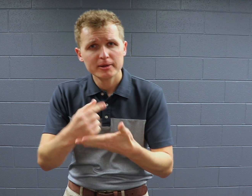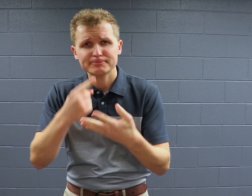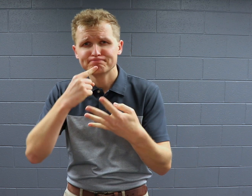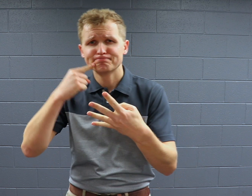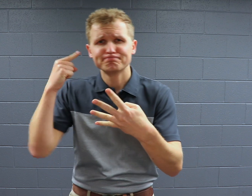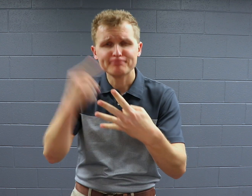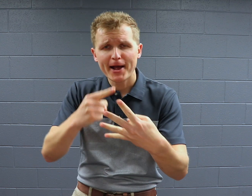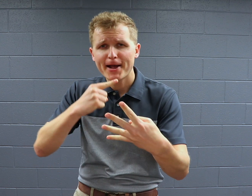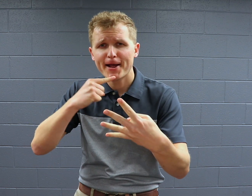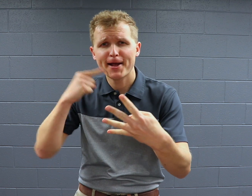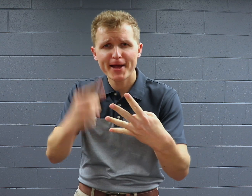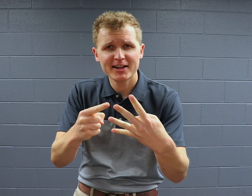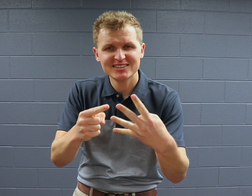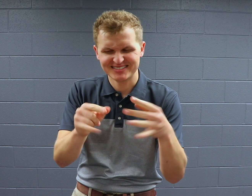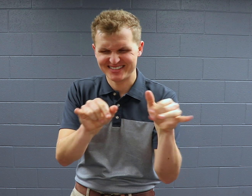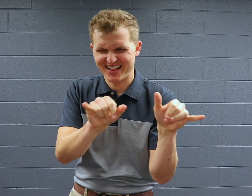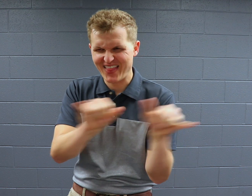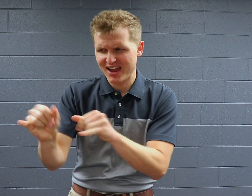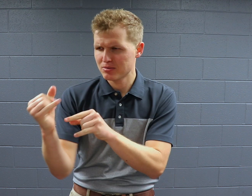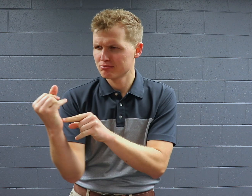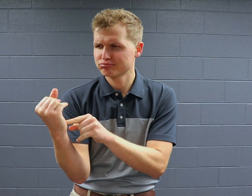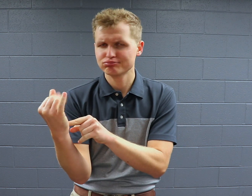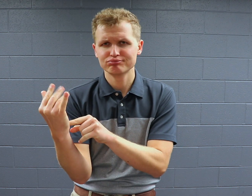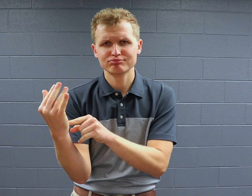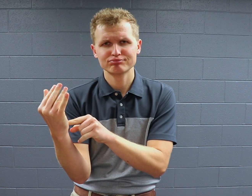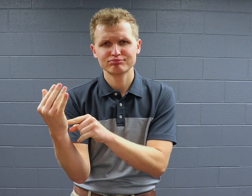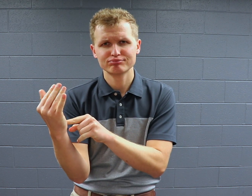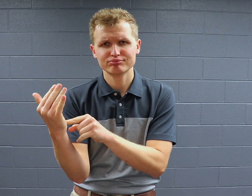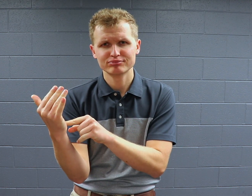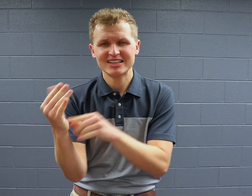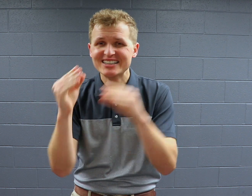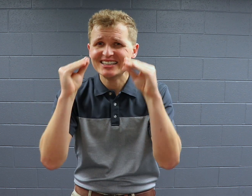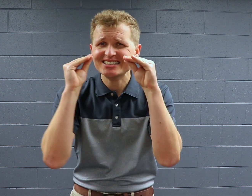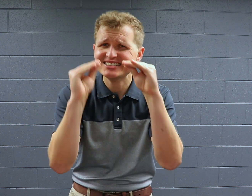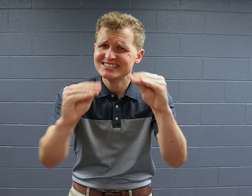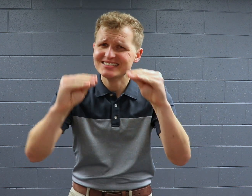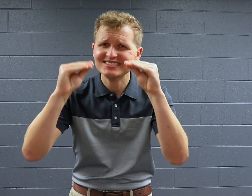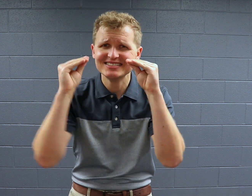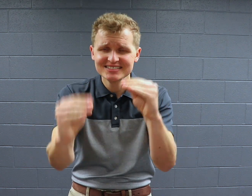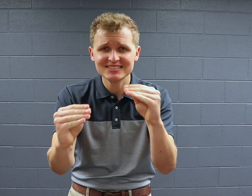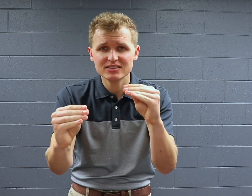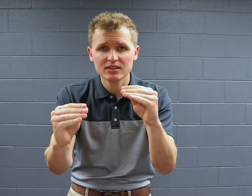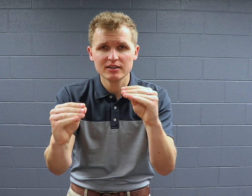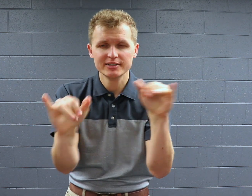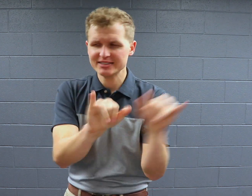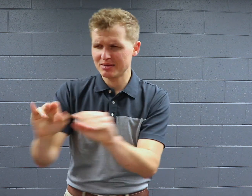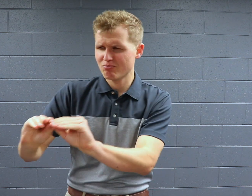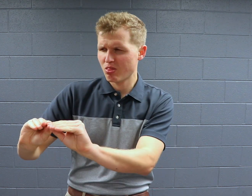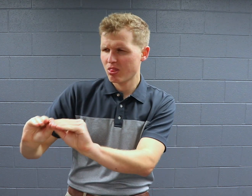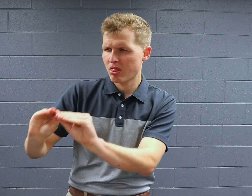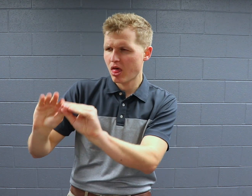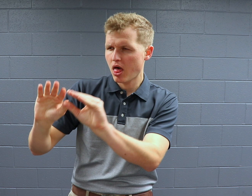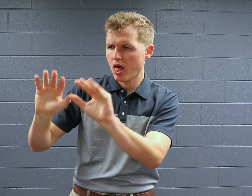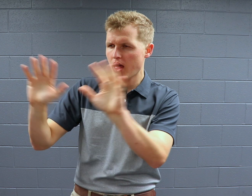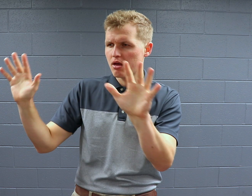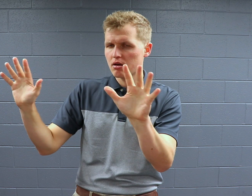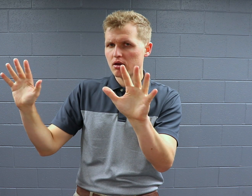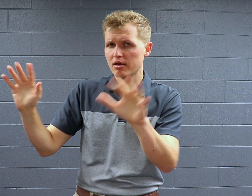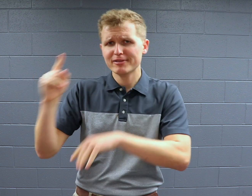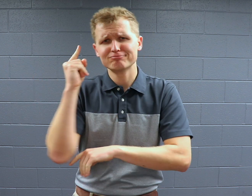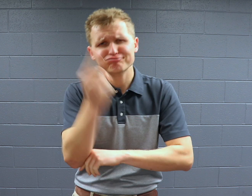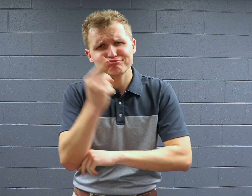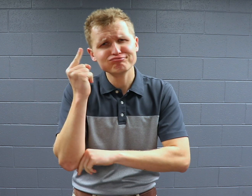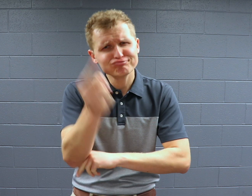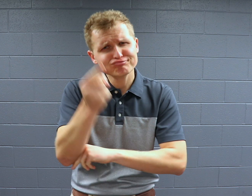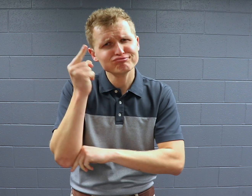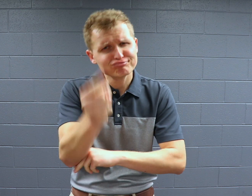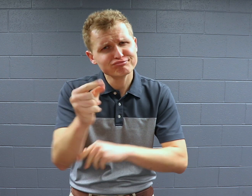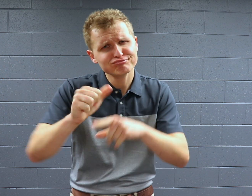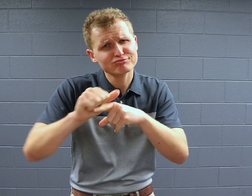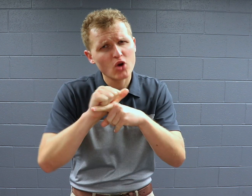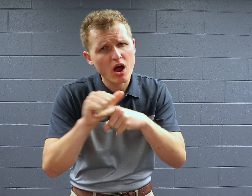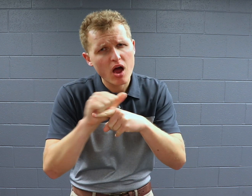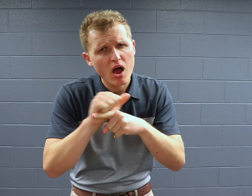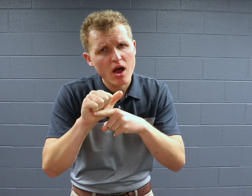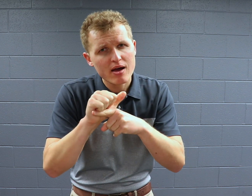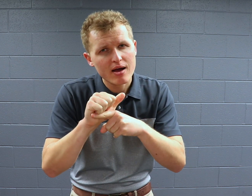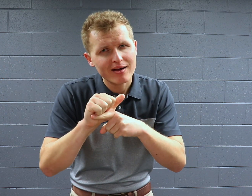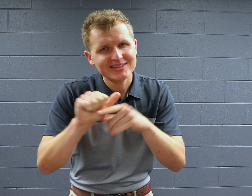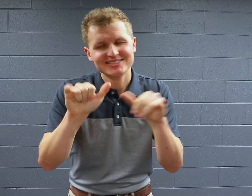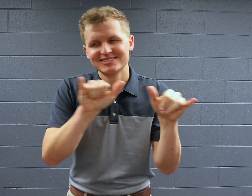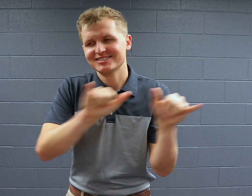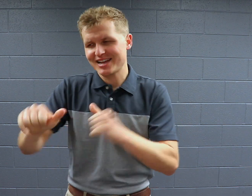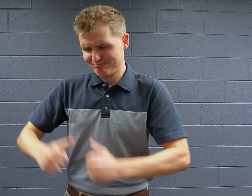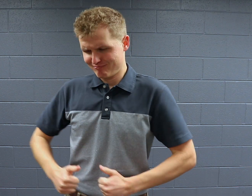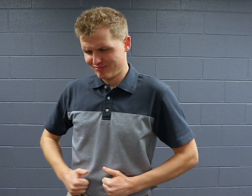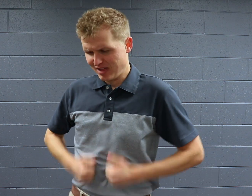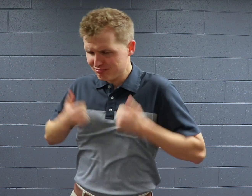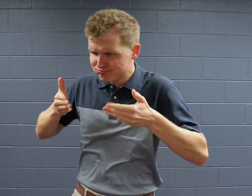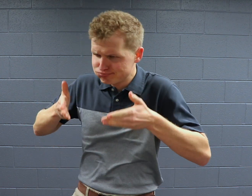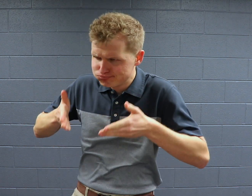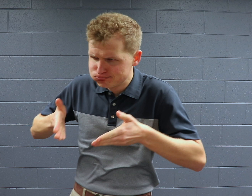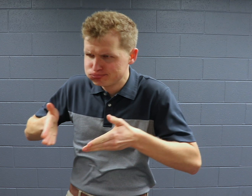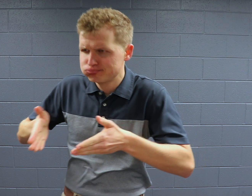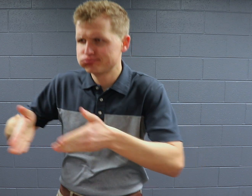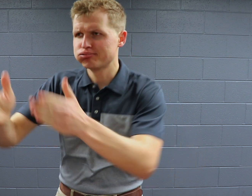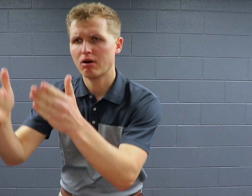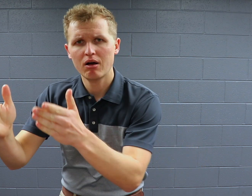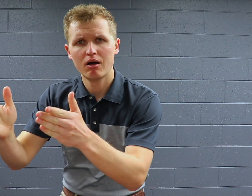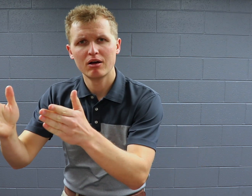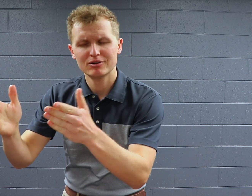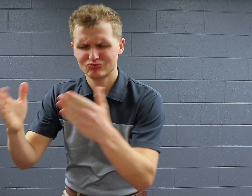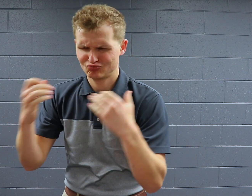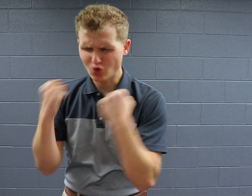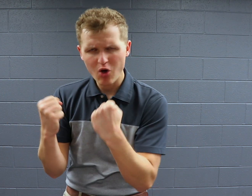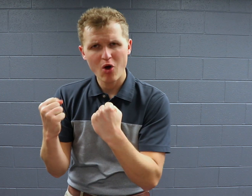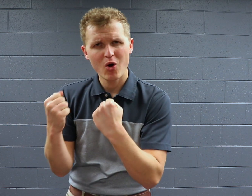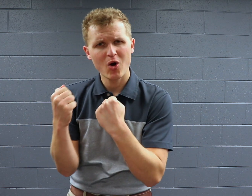For the commandment is a lamp; and the law is light; and reproofs of instruction are the way of life: